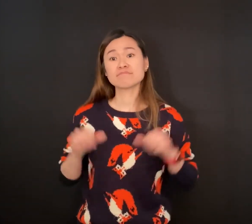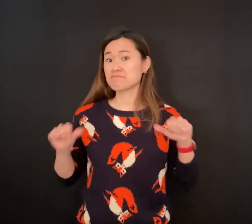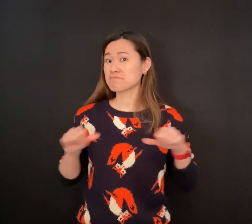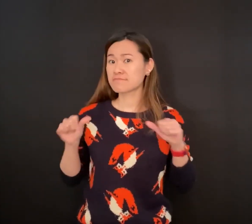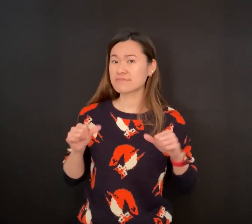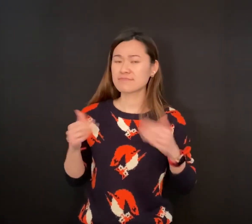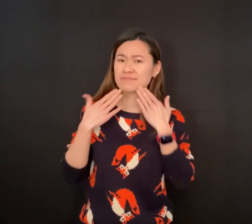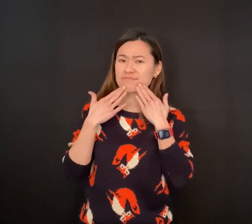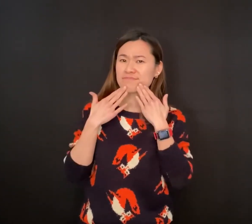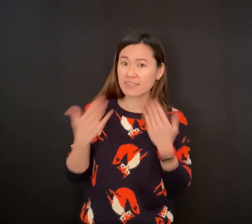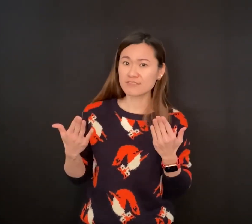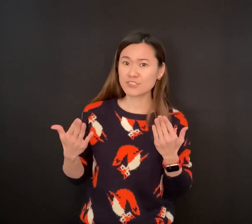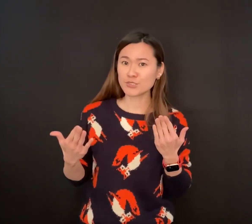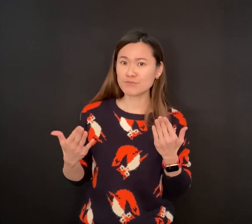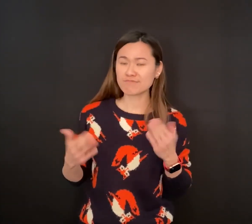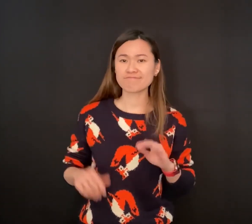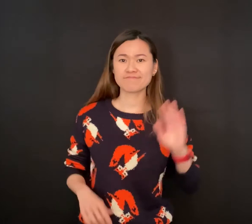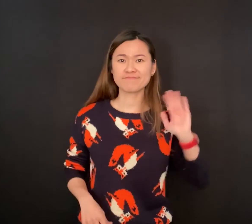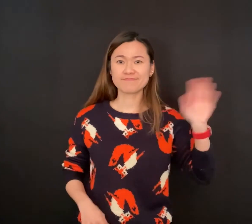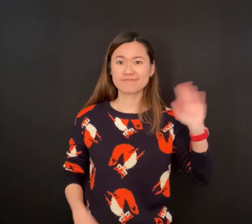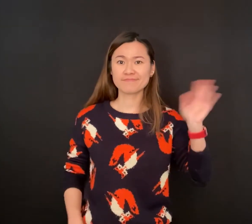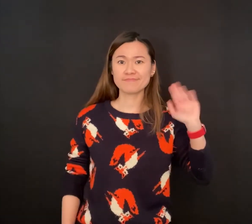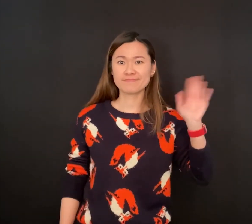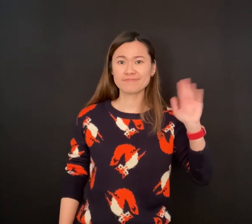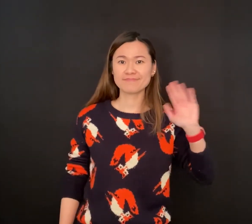All right. Thank you. Bye.